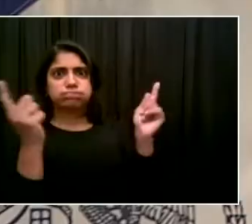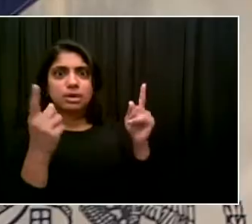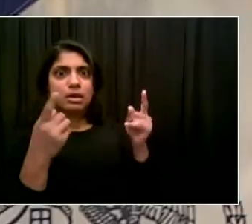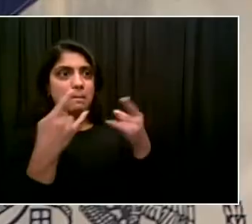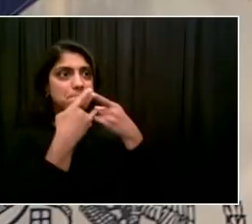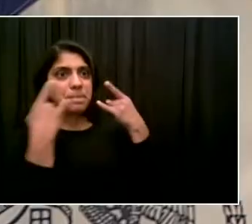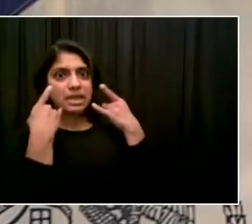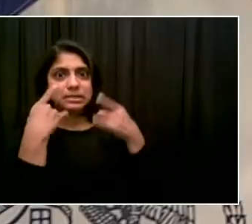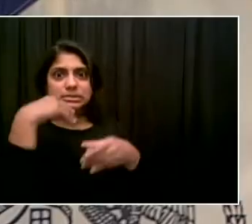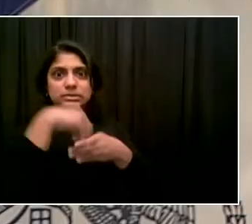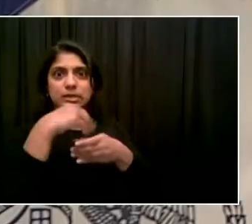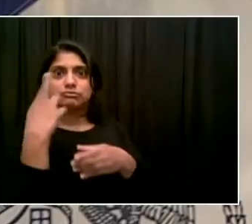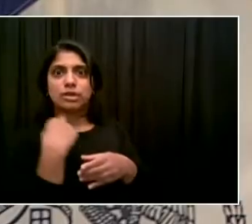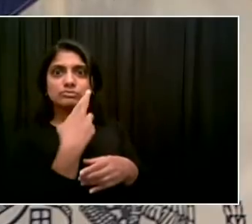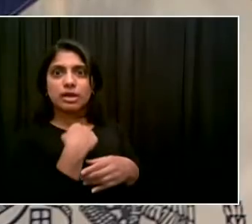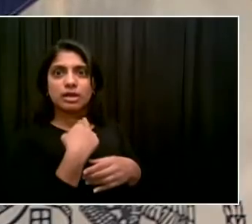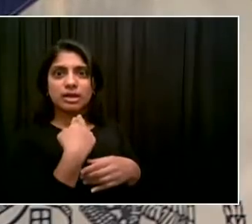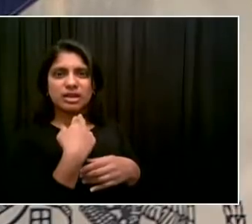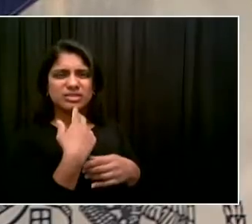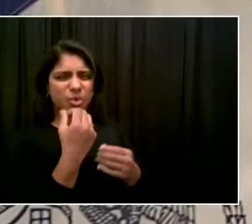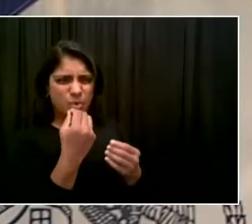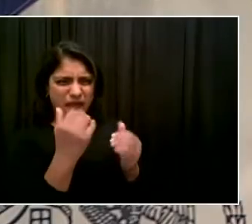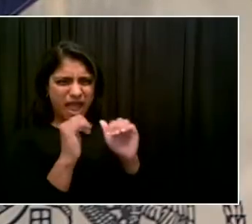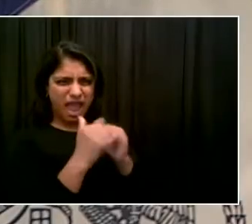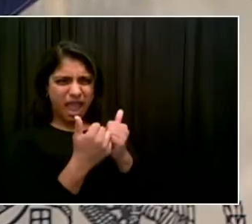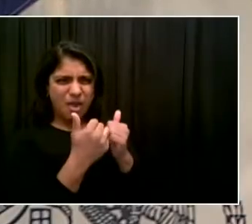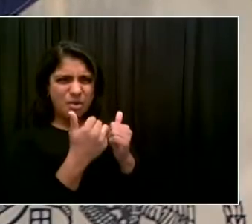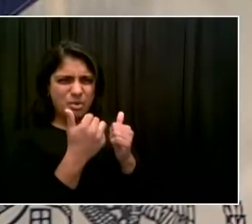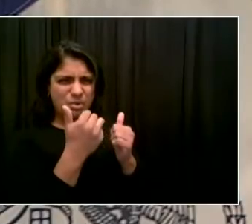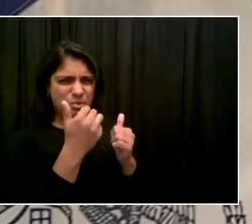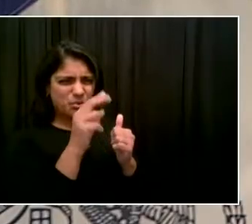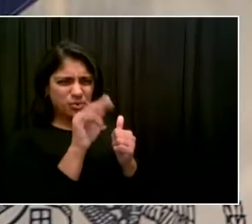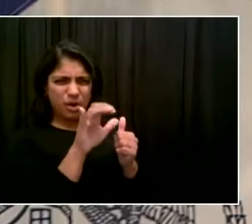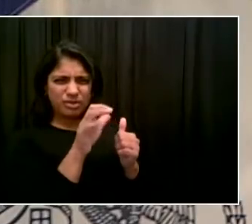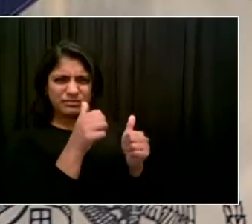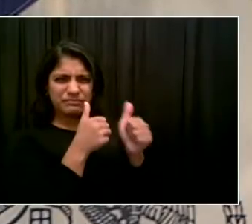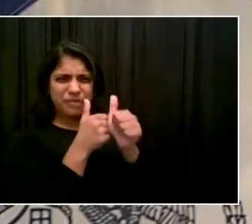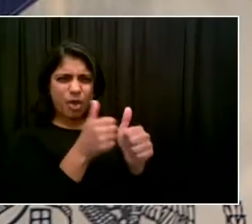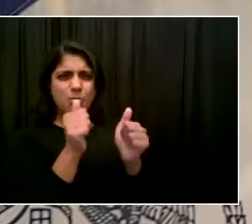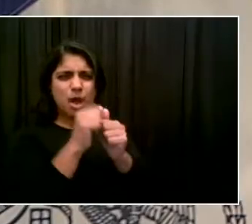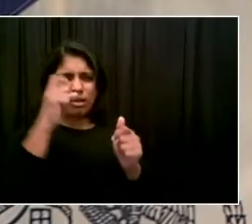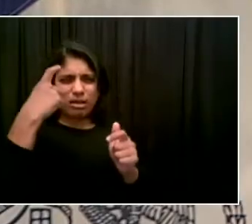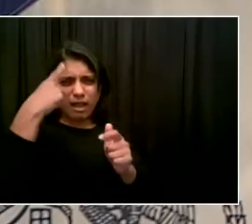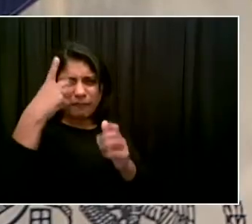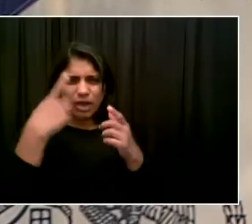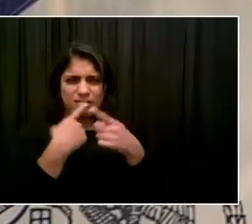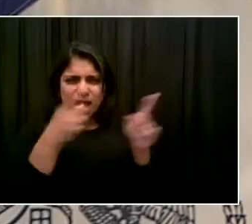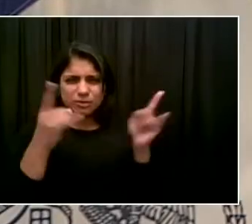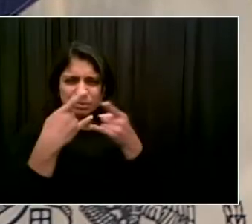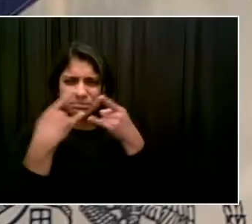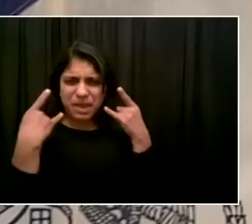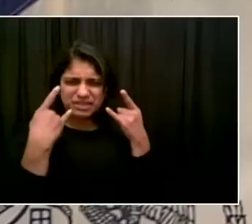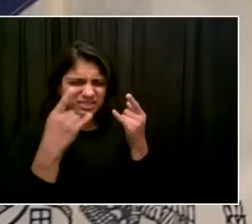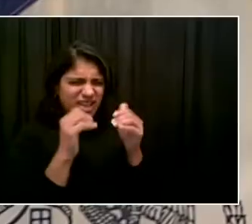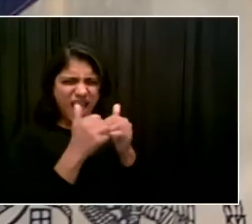HOCHUL'S RECENT MASK MANDATE, IF ANYTHING? GIVEN THE WINDOW BETWEEN NOW AND THE 27th.